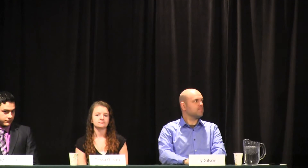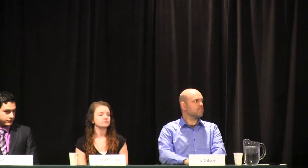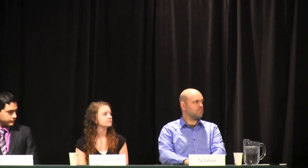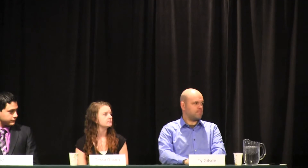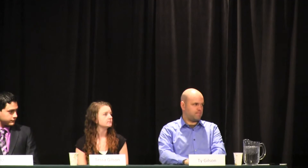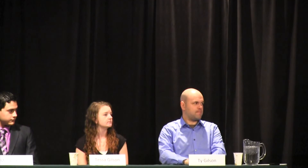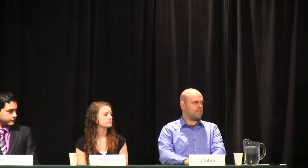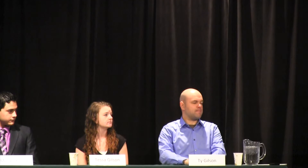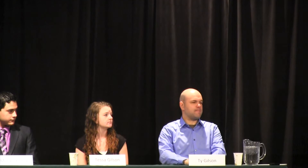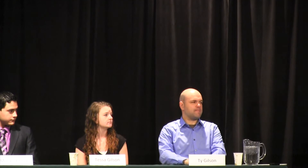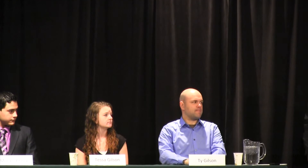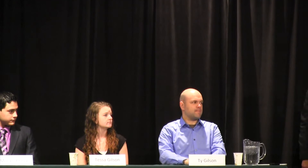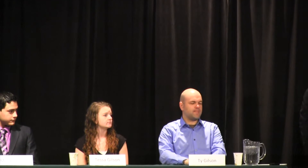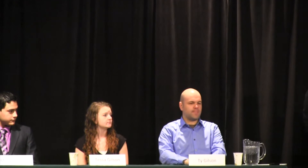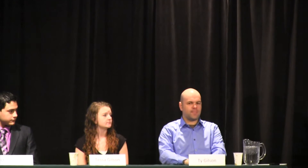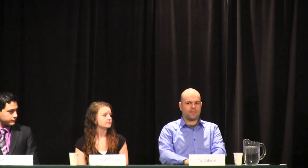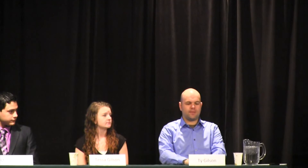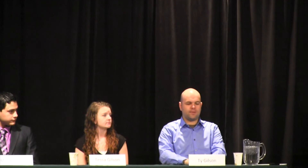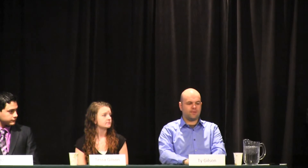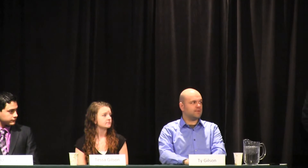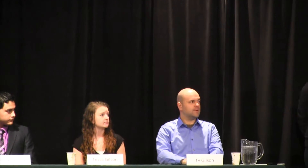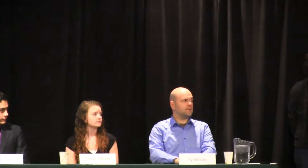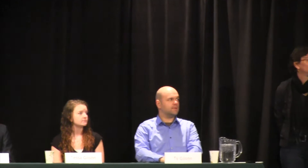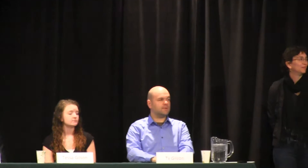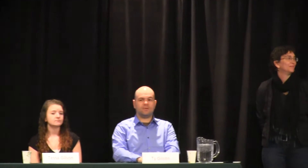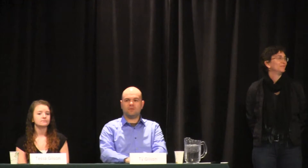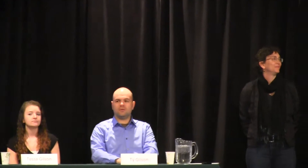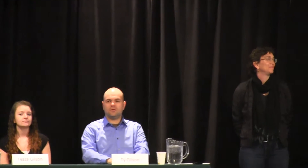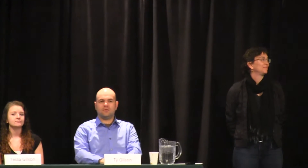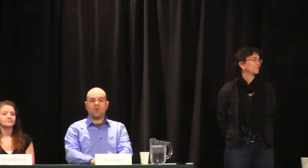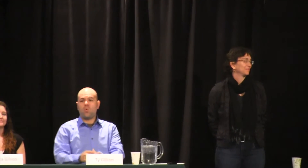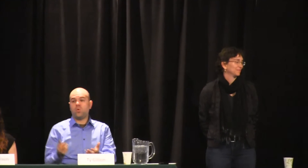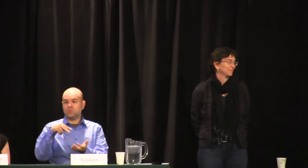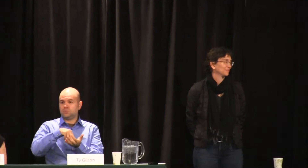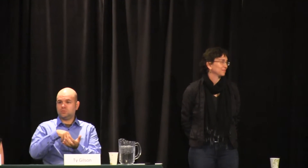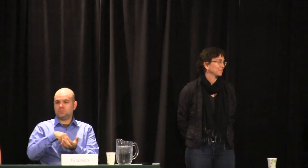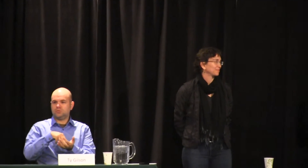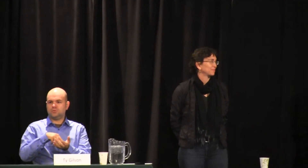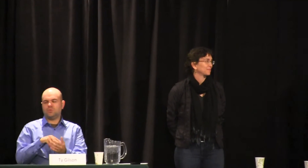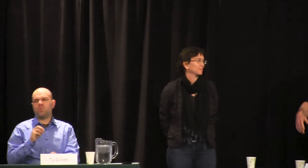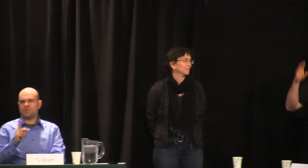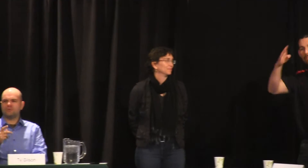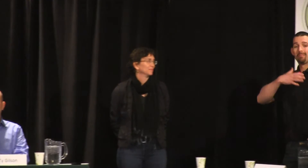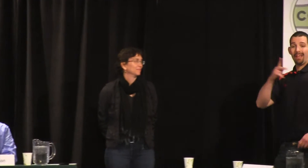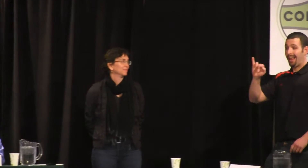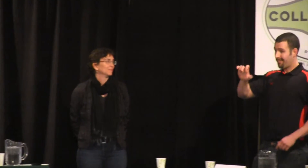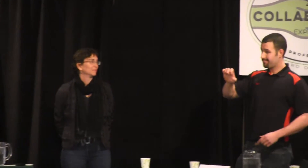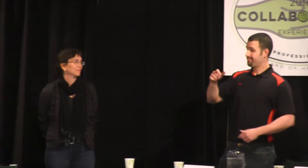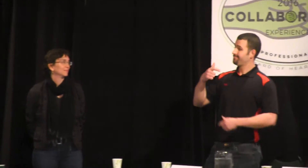Is it better if I stand? Oh, I'll stand too in the future.